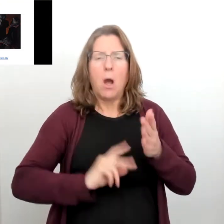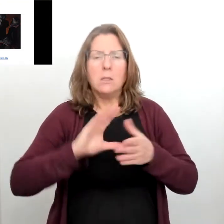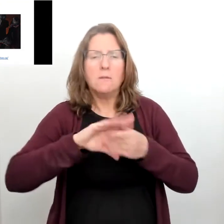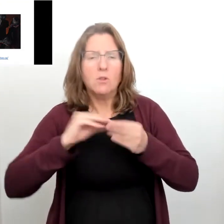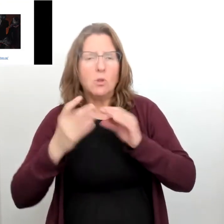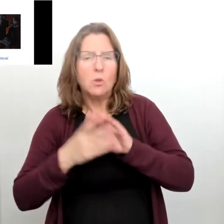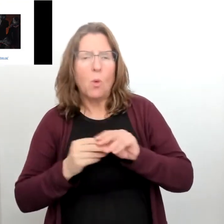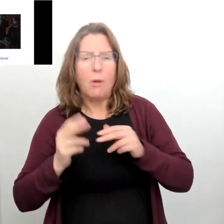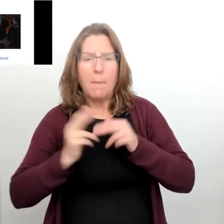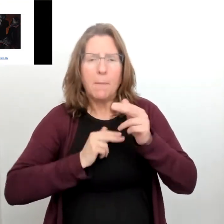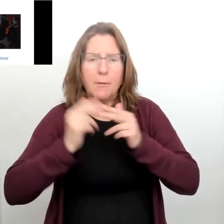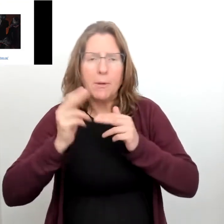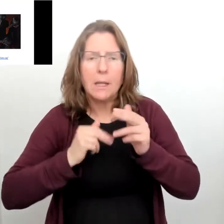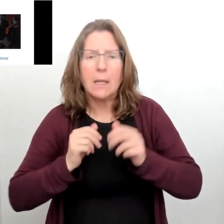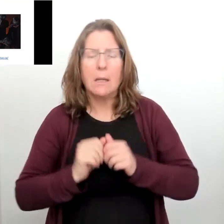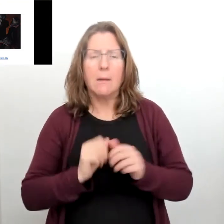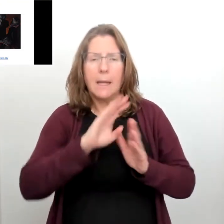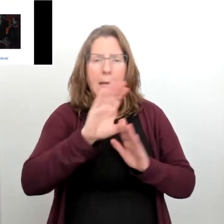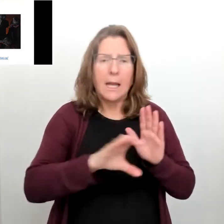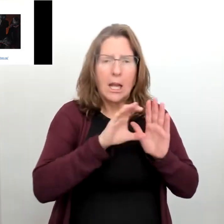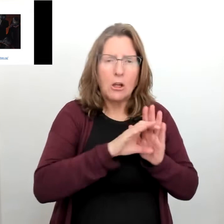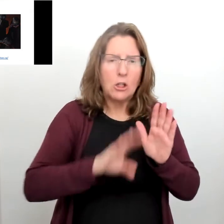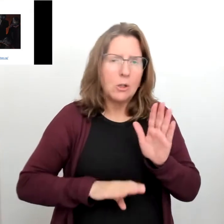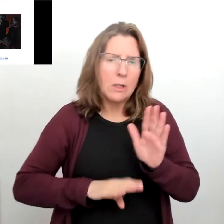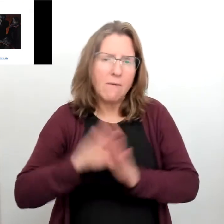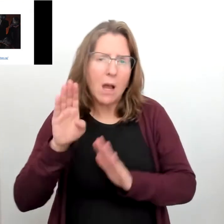The elements of story-building and character development.